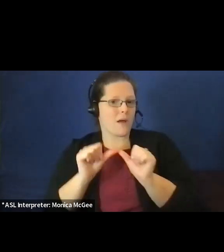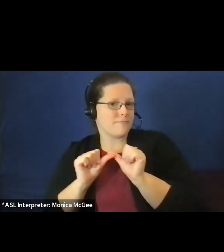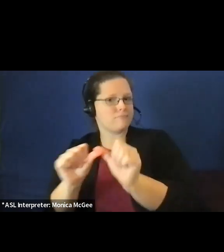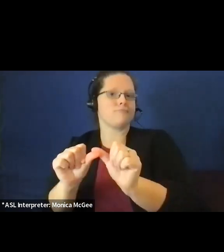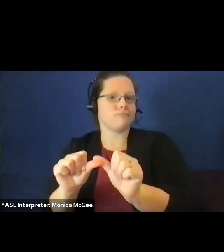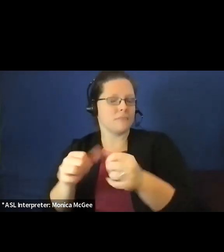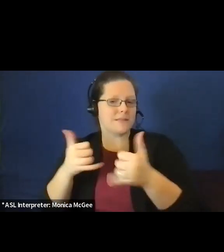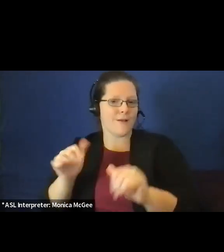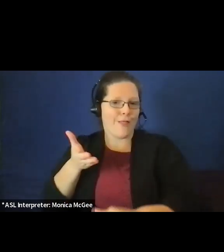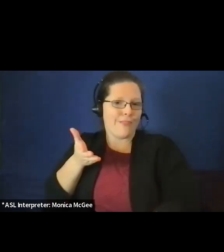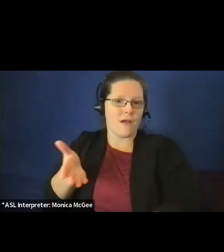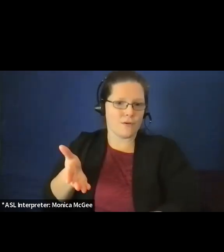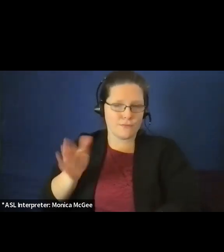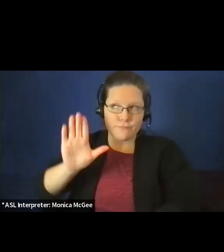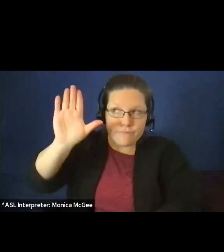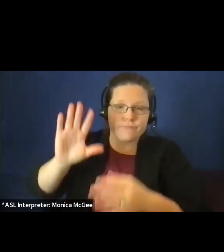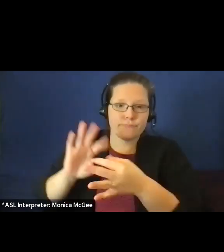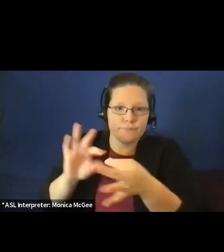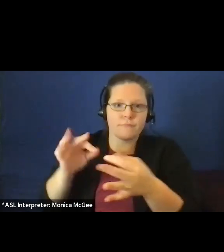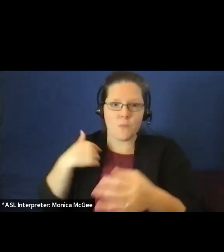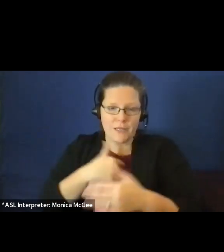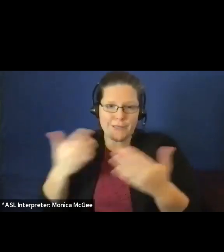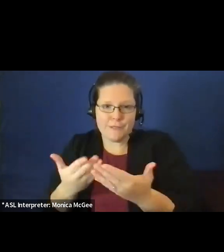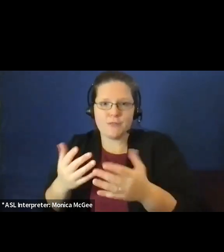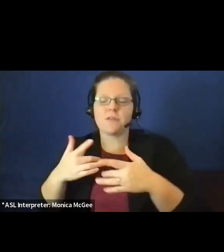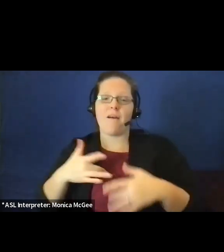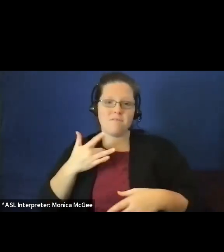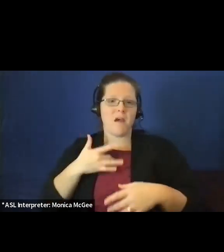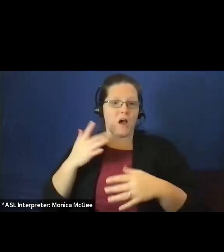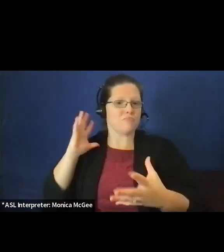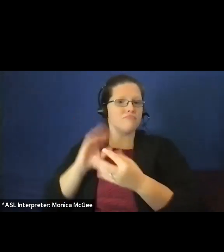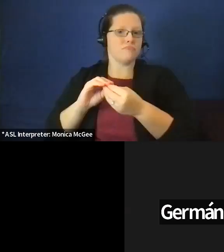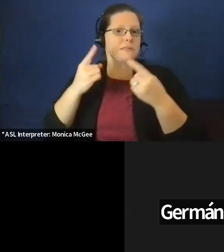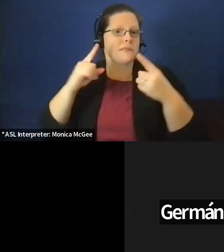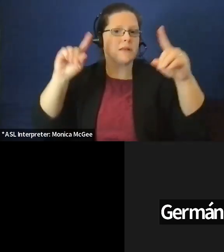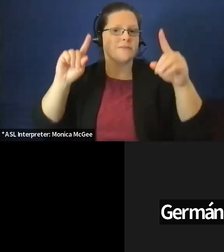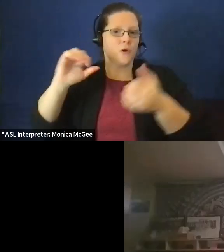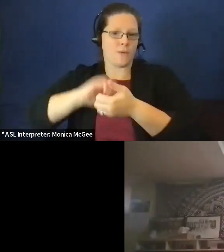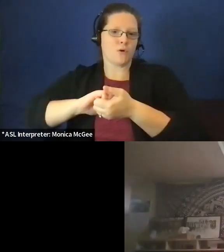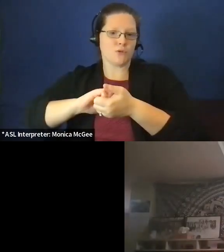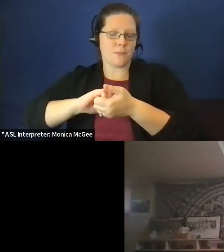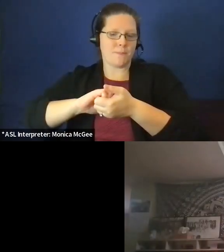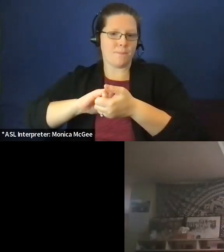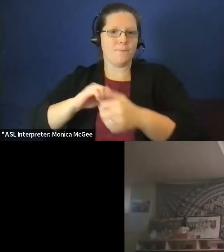that, but we just kind of had to get ourselves to the table and stay there.